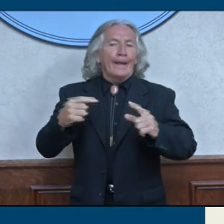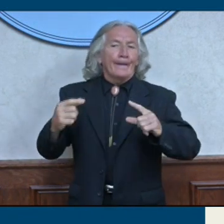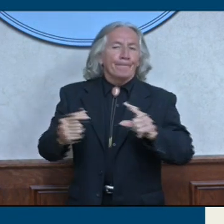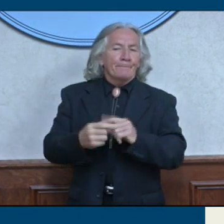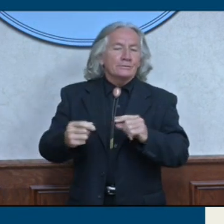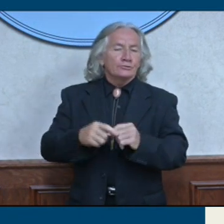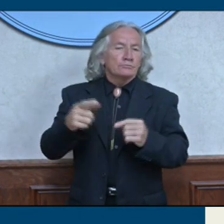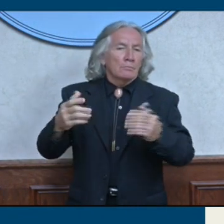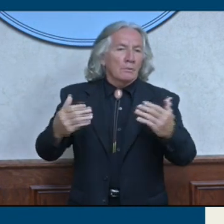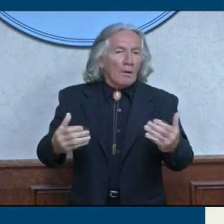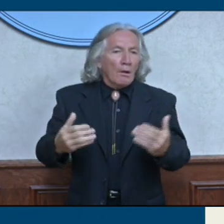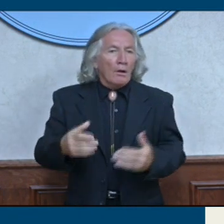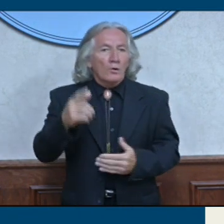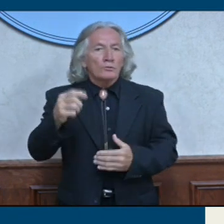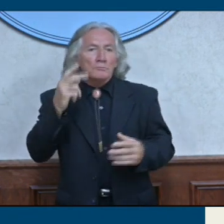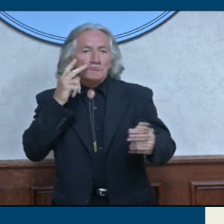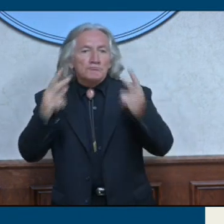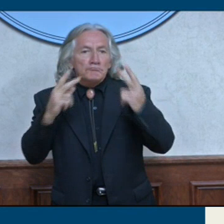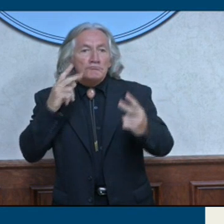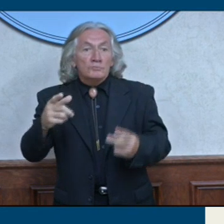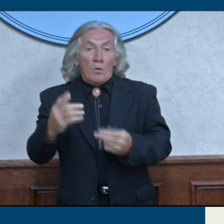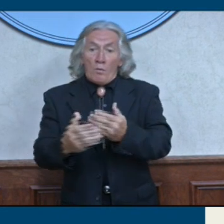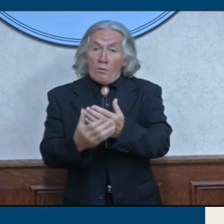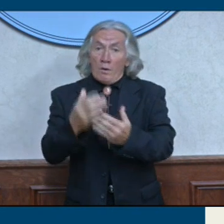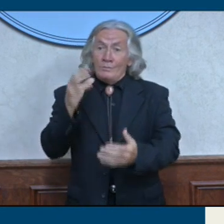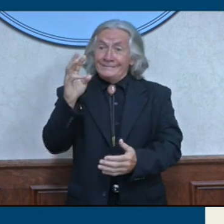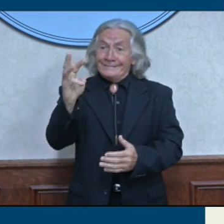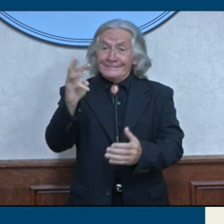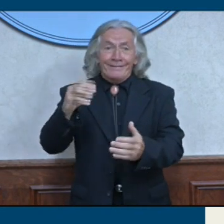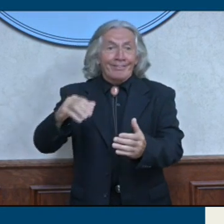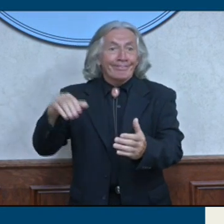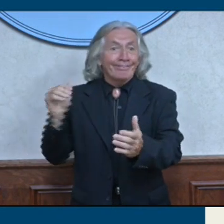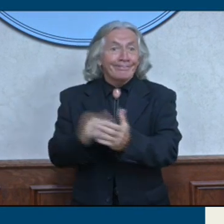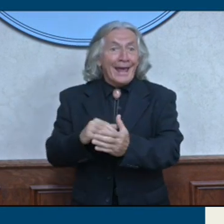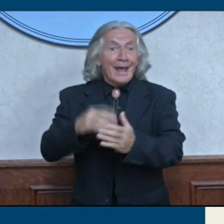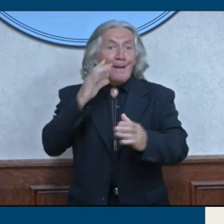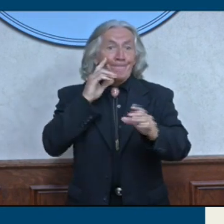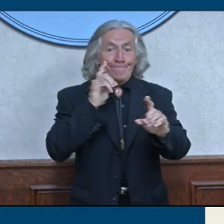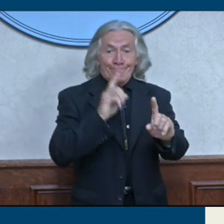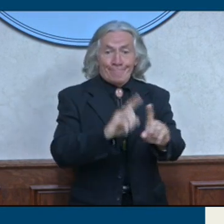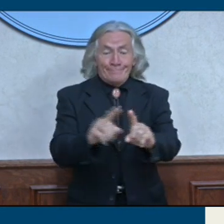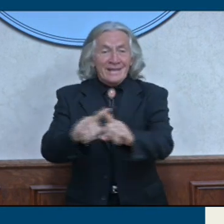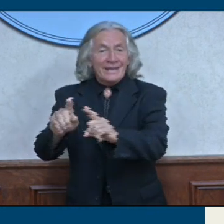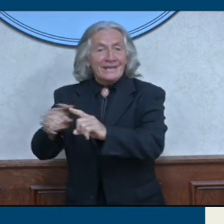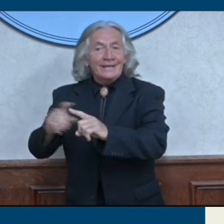THE TOTAL NUMBER OF ICU BEDS AVAILABLE IS 1675 AND I'LL JUST MENTION THE VENTILATORS